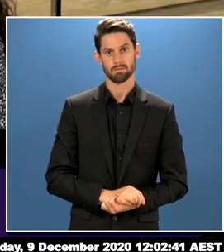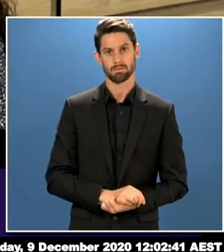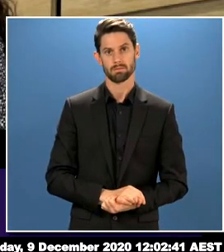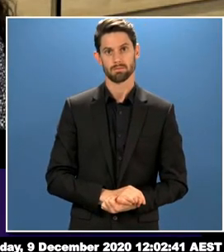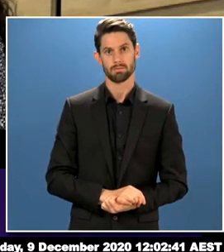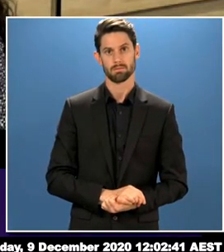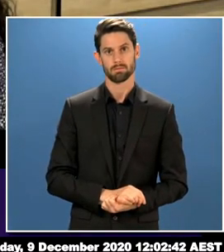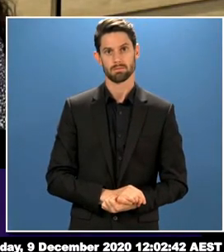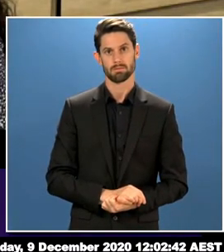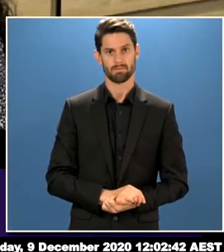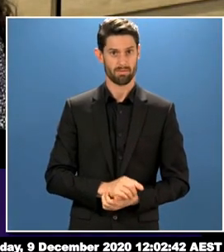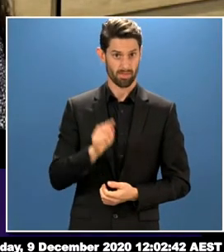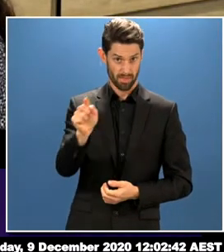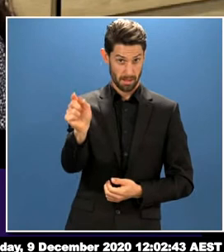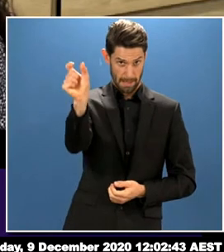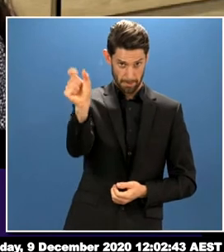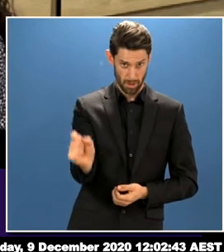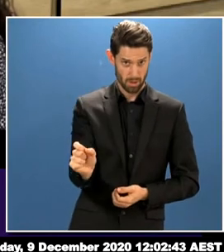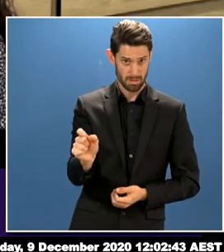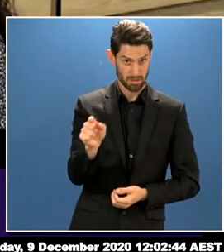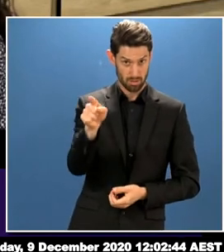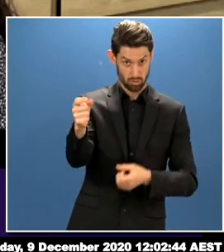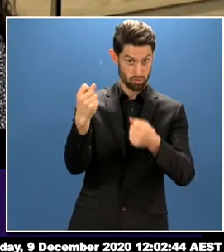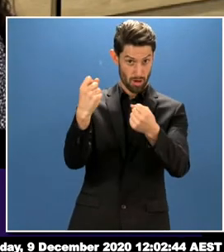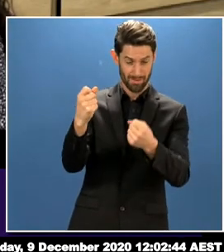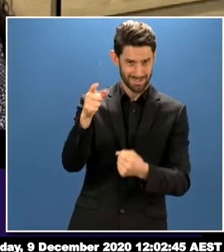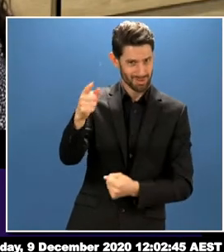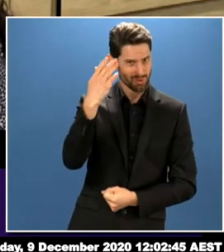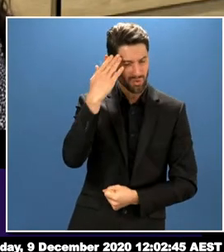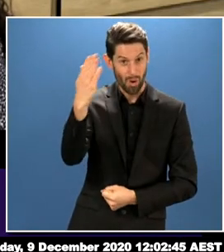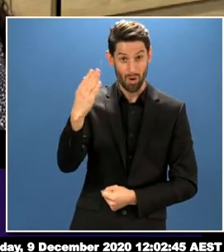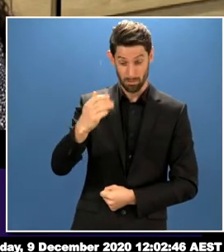doesn't know what the position was.